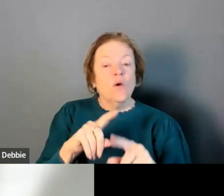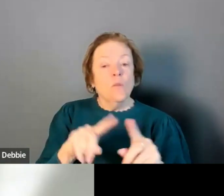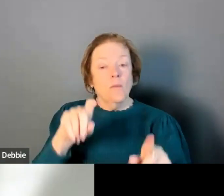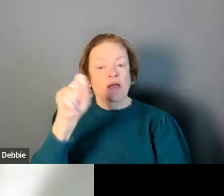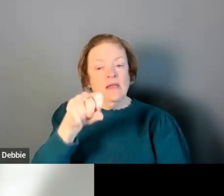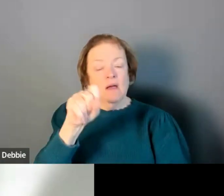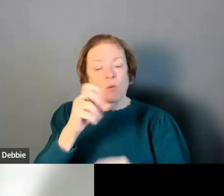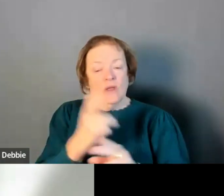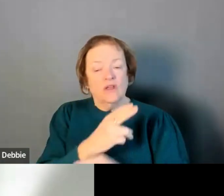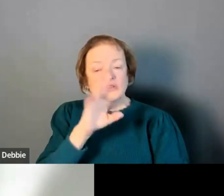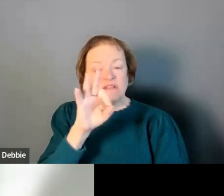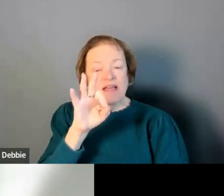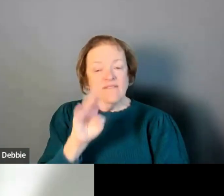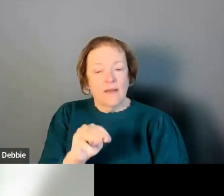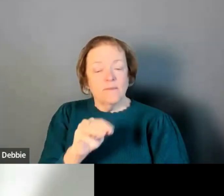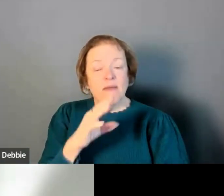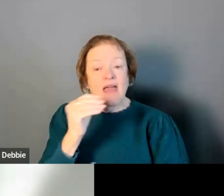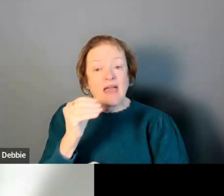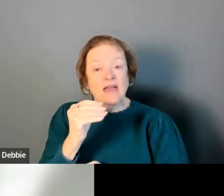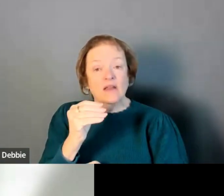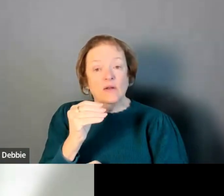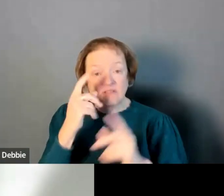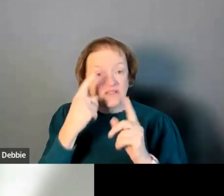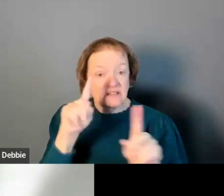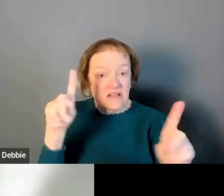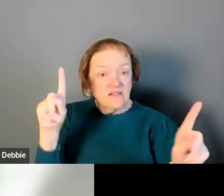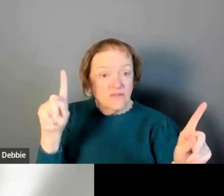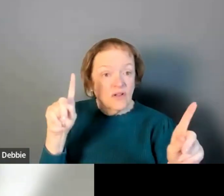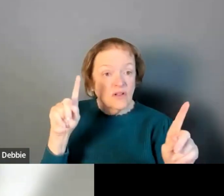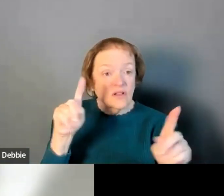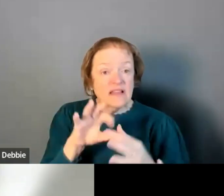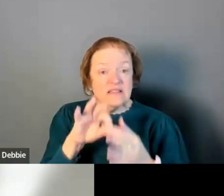and we have been very successful with them, especially in our program schools.